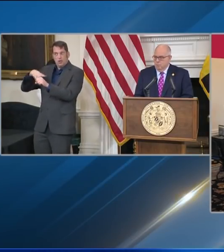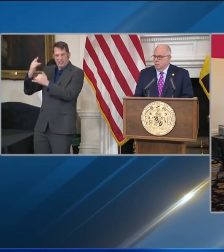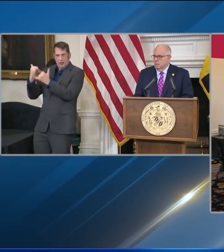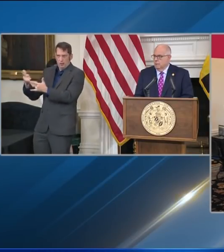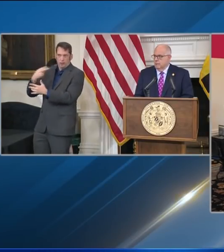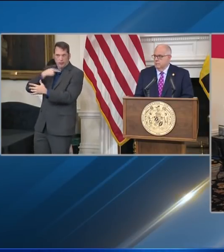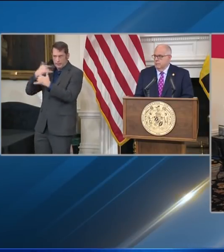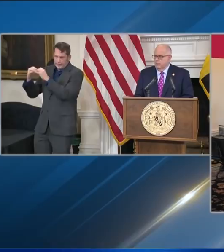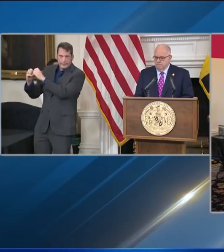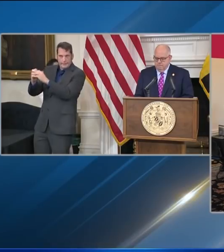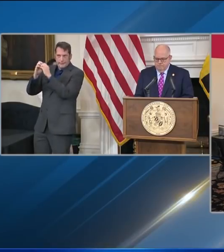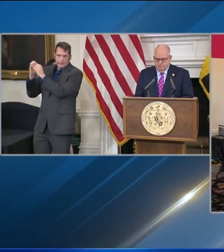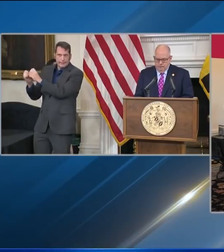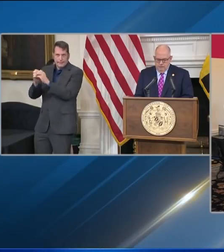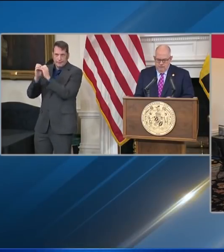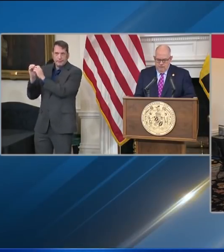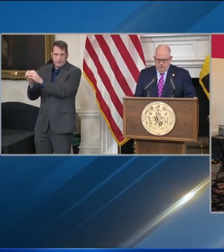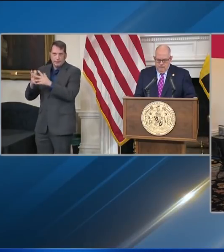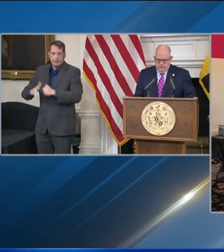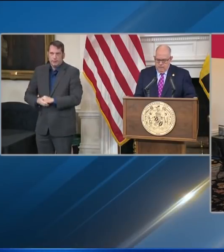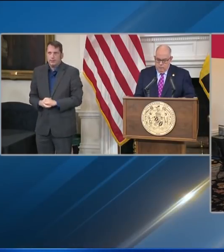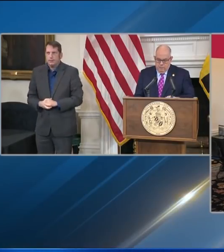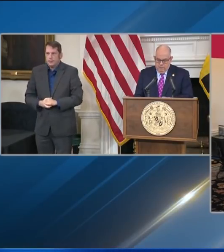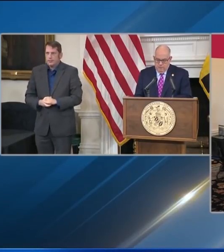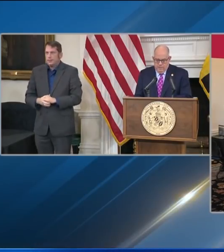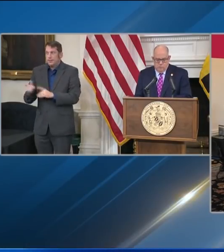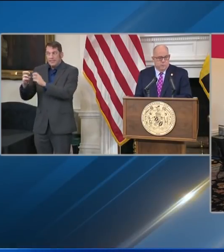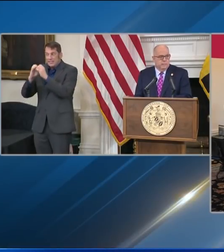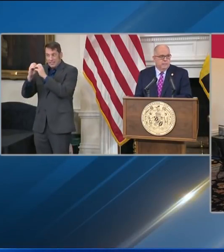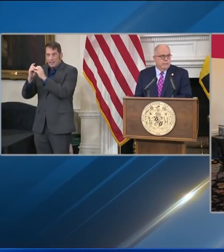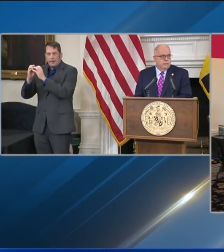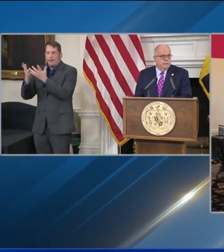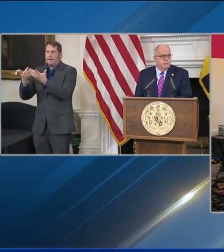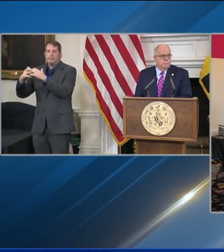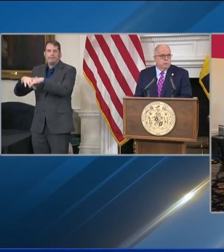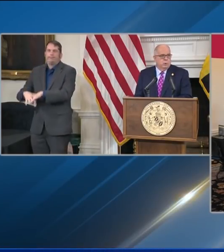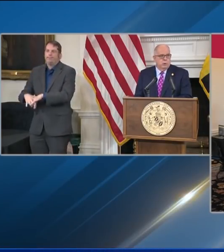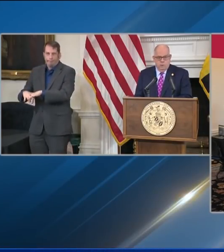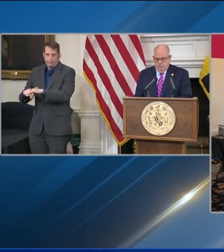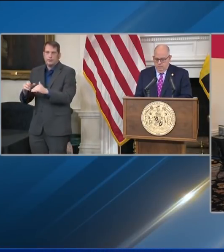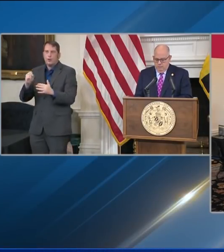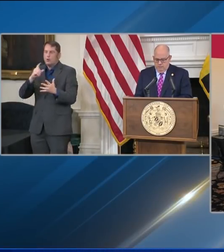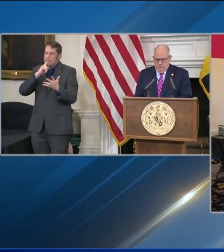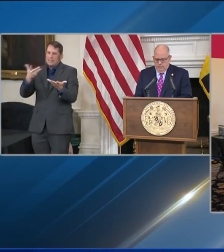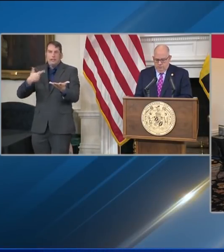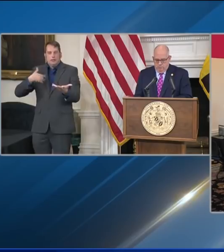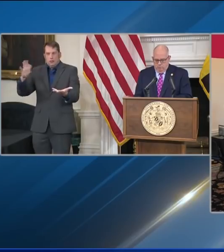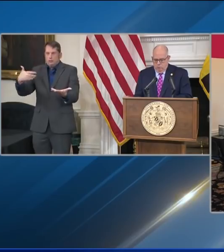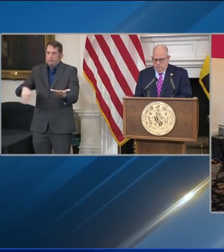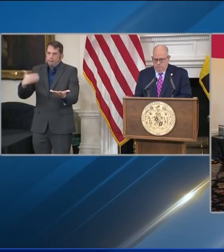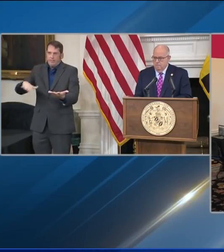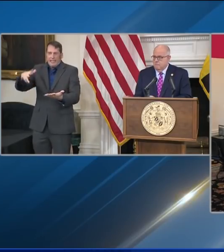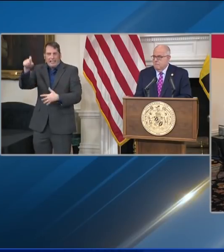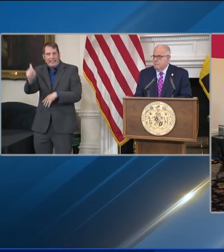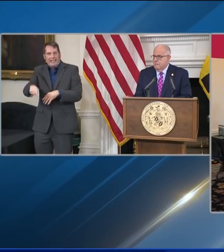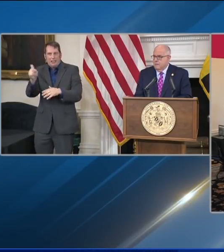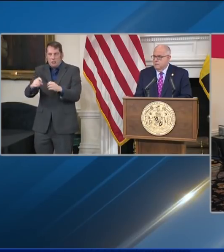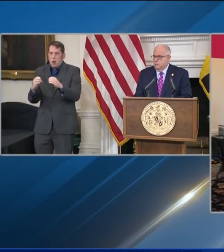WHICH HAS BEEN STUCK IN GRIDLOCK IN WASHINGTON SINCE APRIL AFTER FALLING APART AT THE LAST MINUTE.